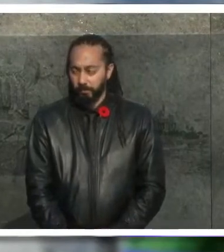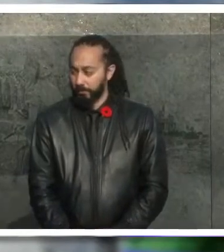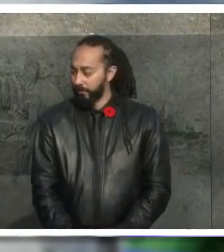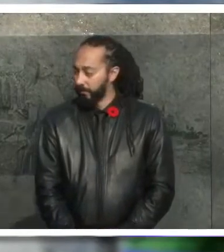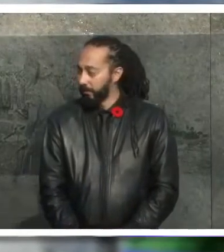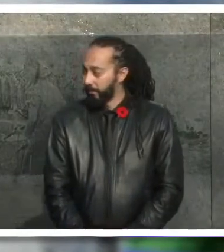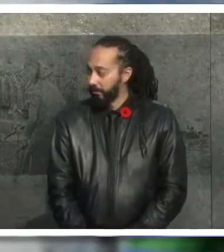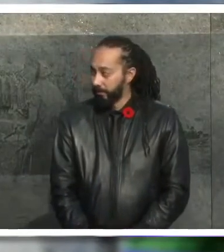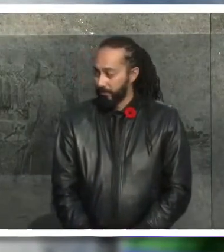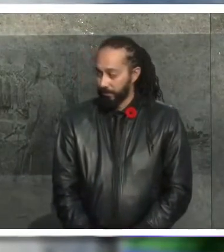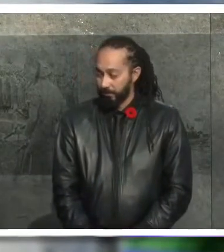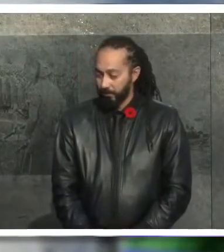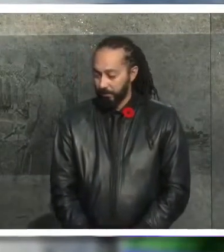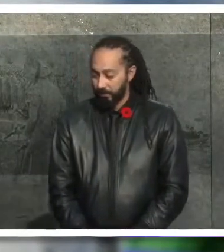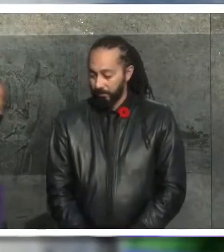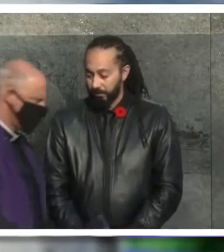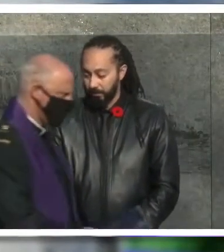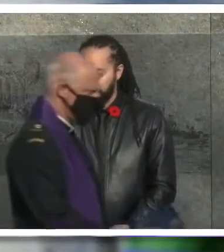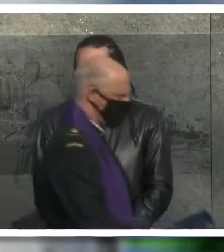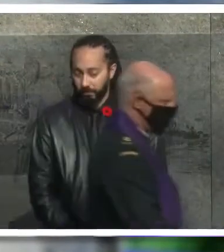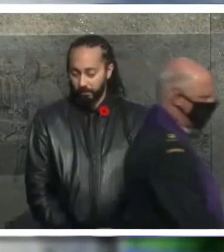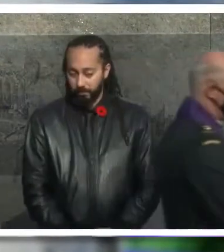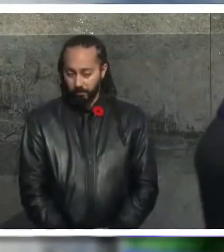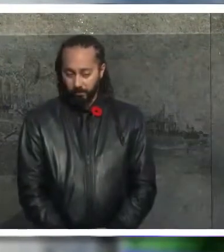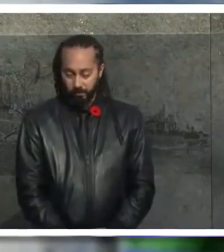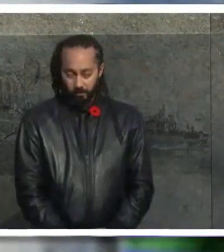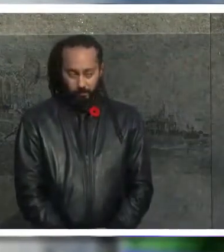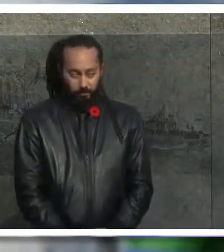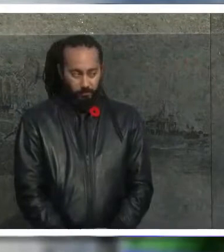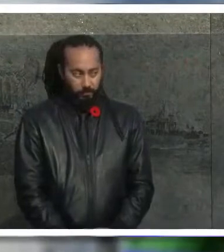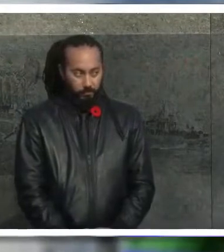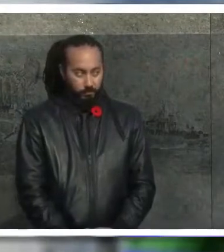M on si e ur